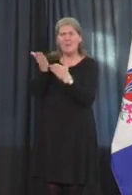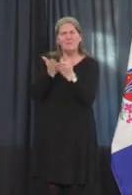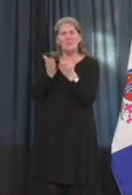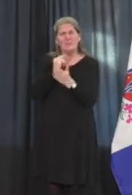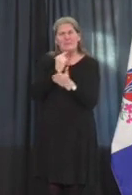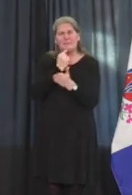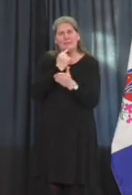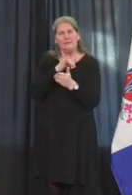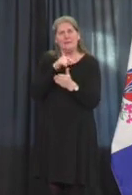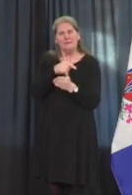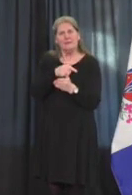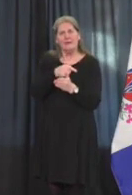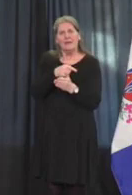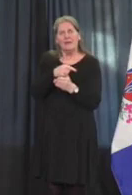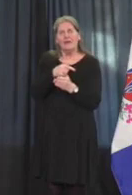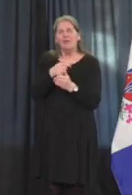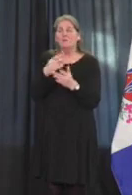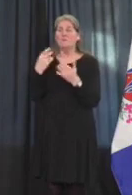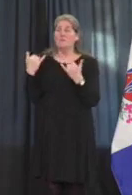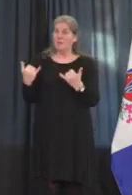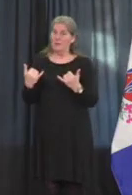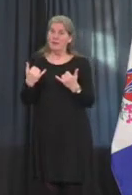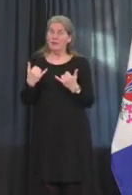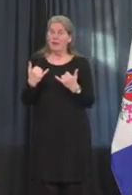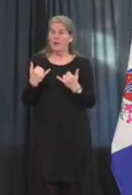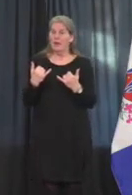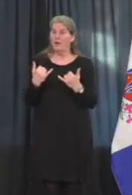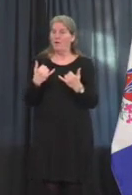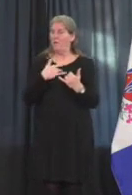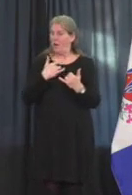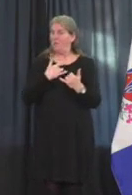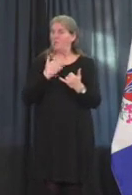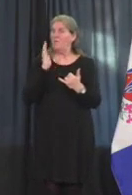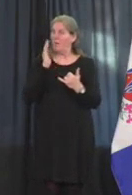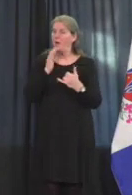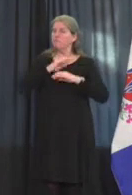AND SO AT THIS POINT, WE BELIEVE THAT WE'LL BE FINE.